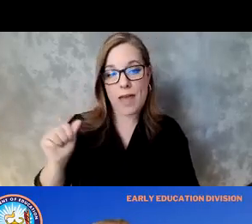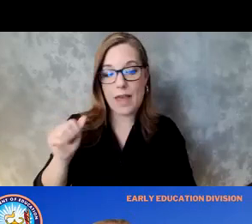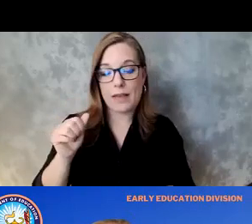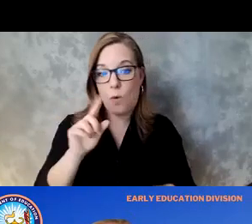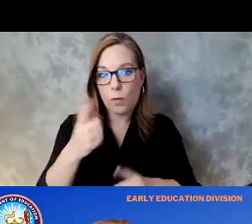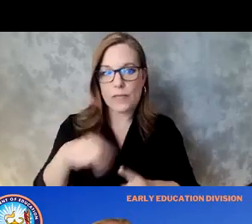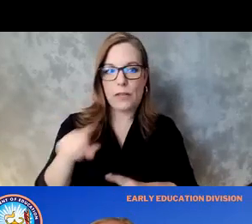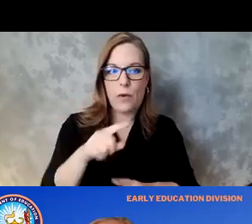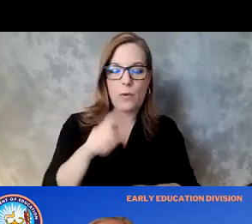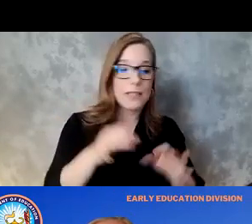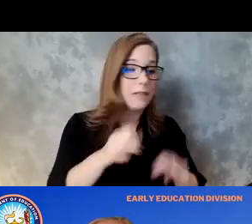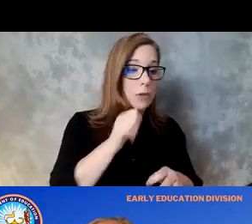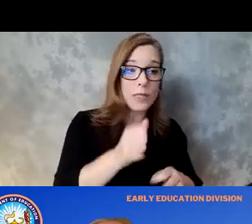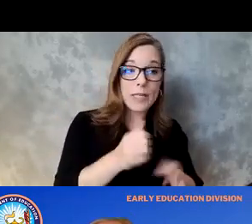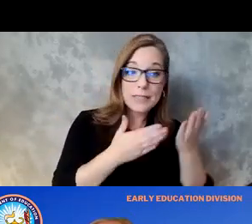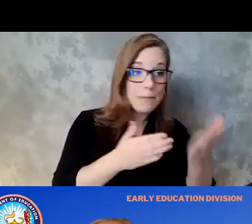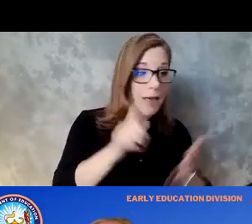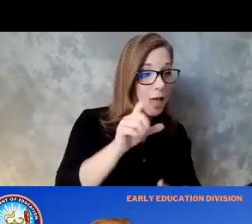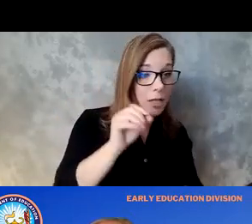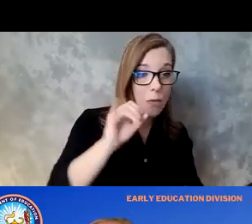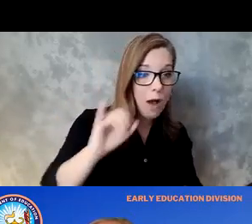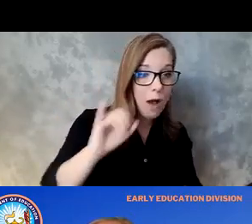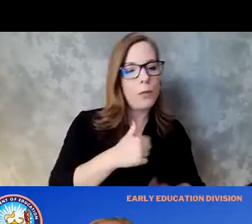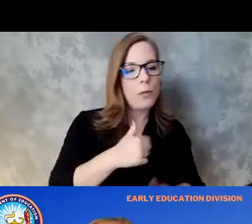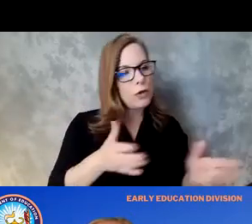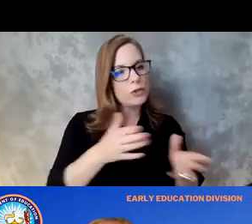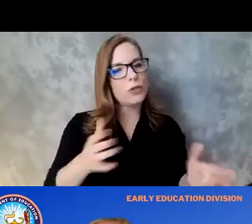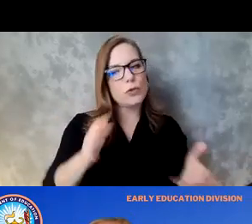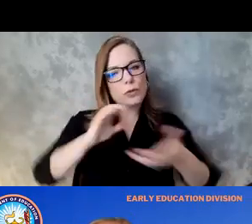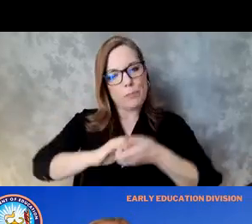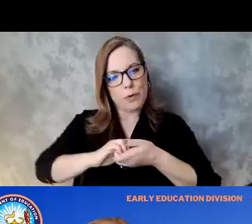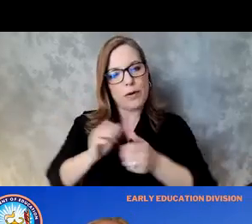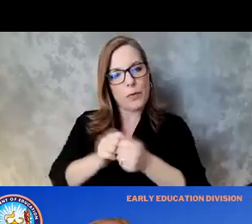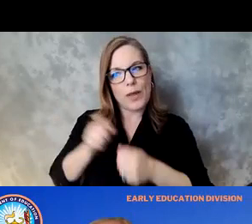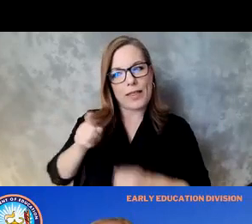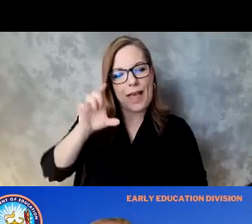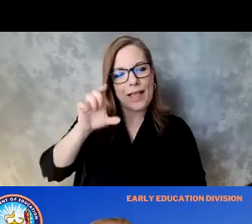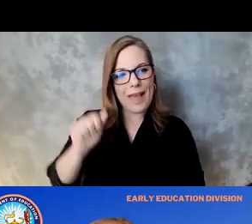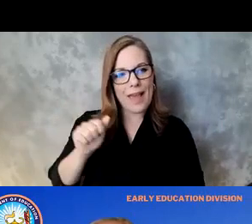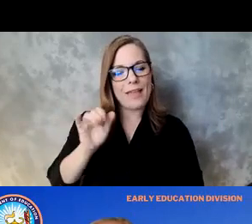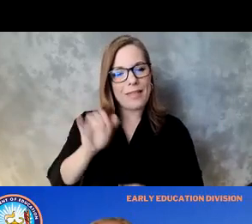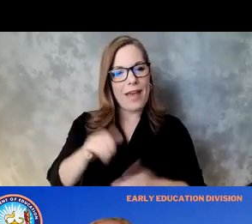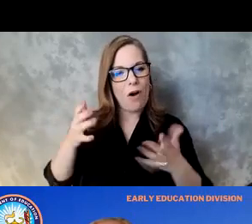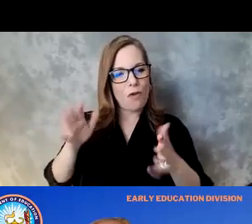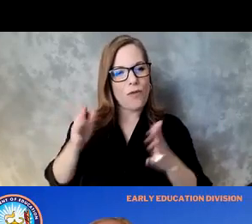a letter of intent to join together with an LEA that did submit one in a consortia. So